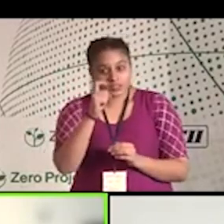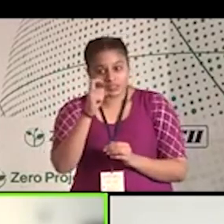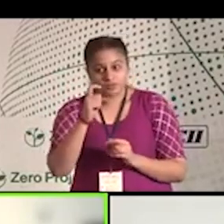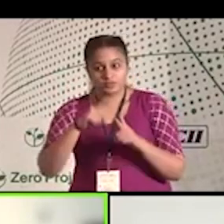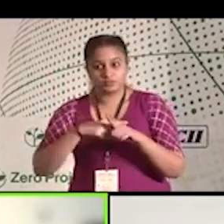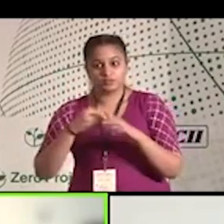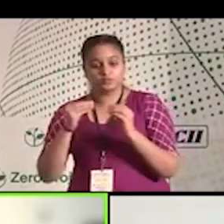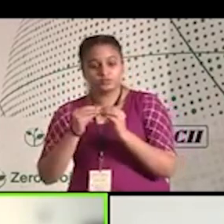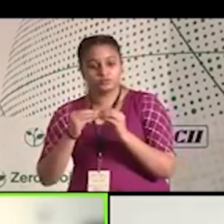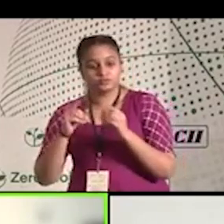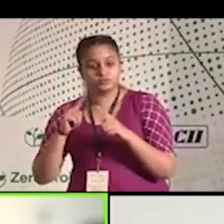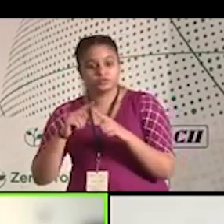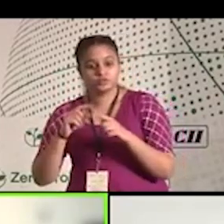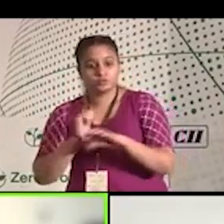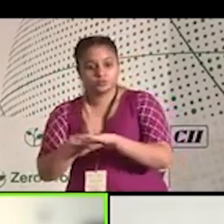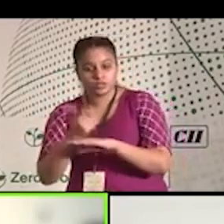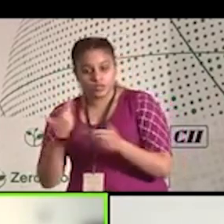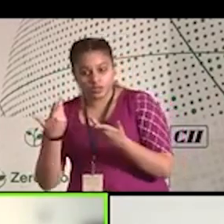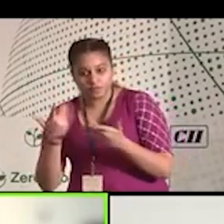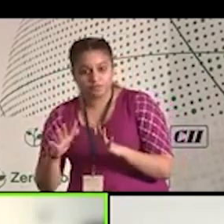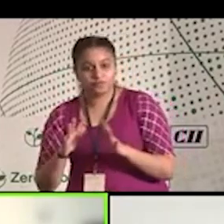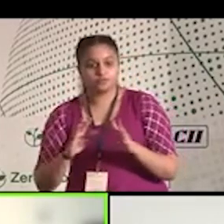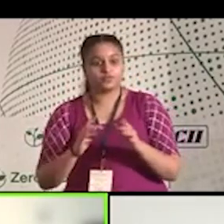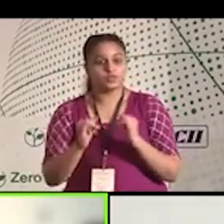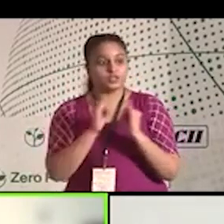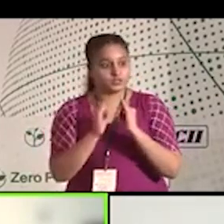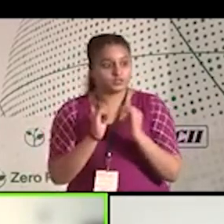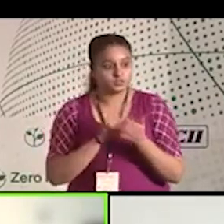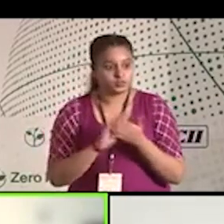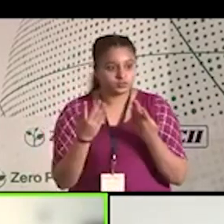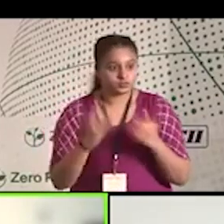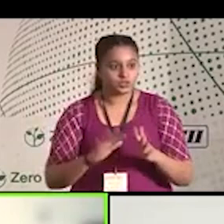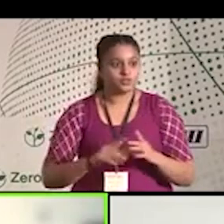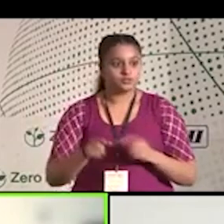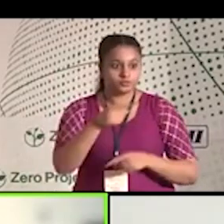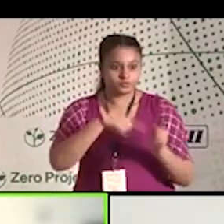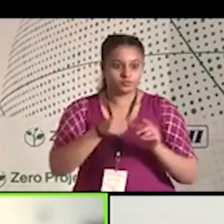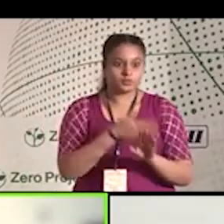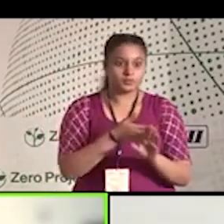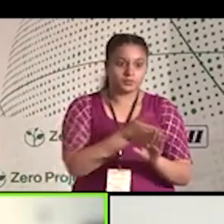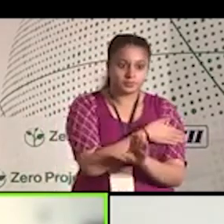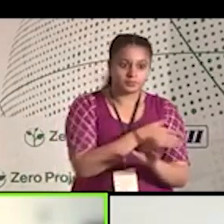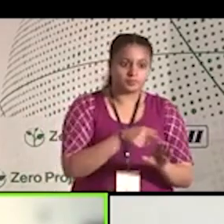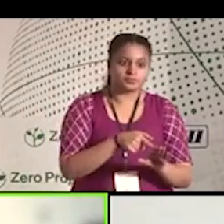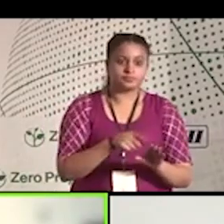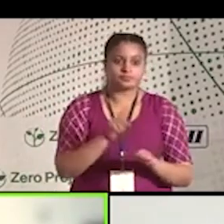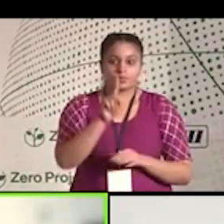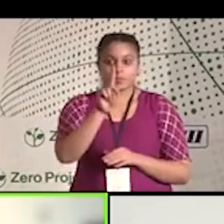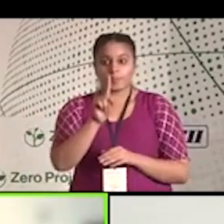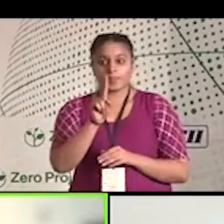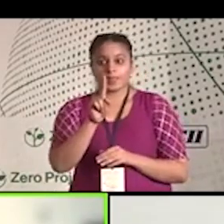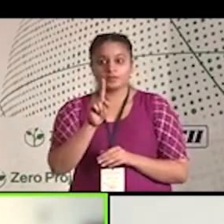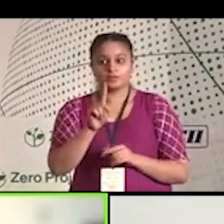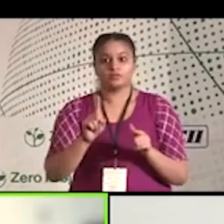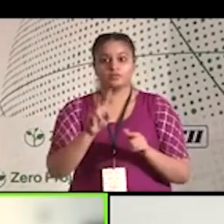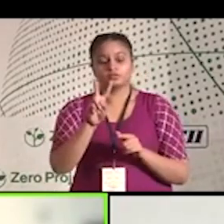and we successfully facilitated the creation of approximately 170 jobs